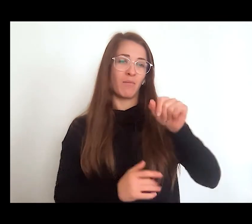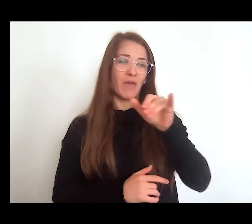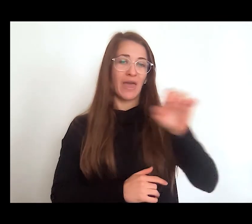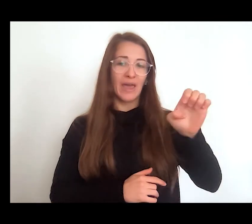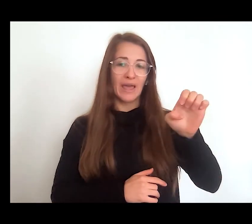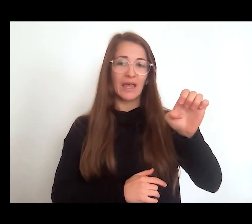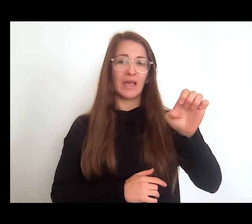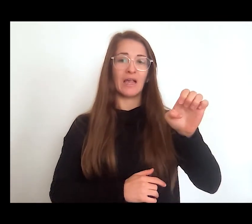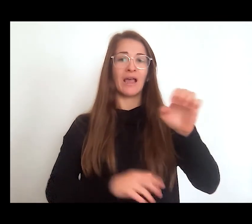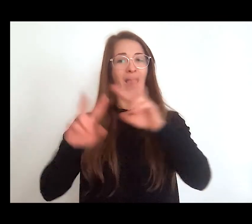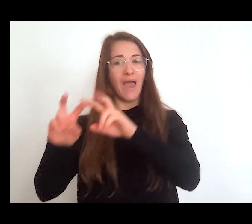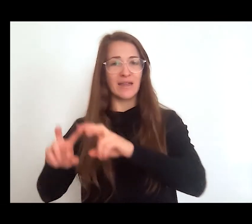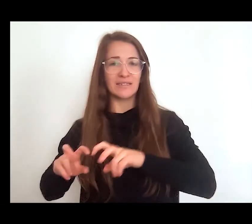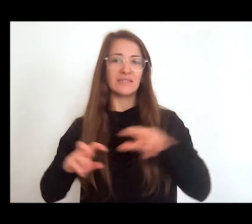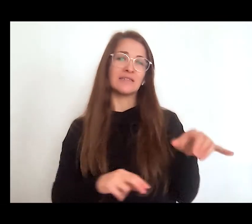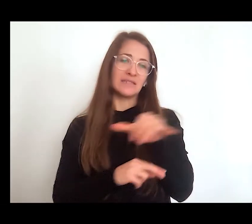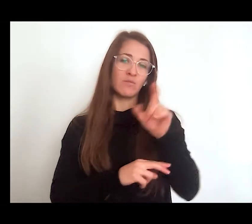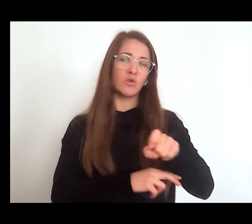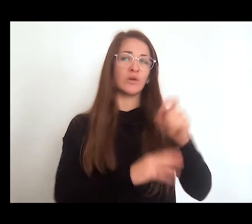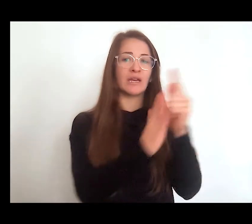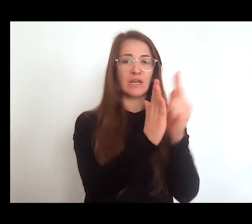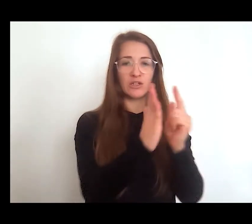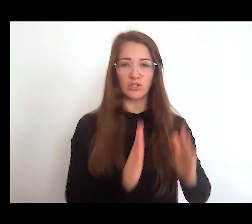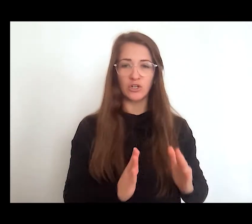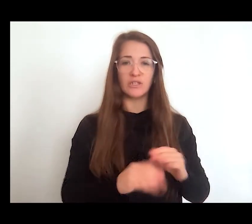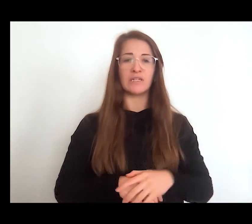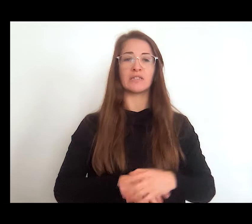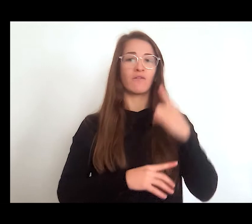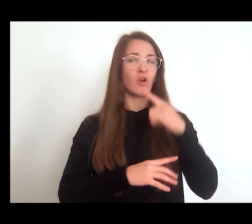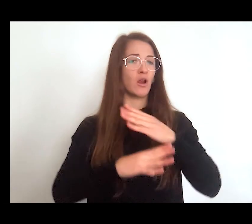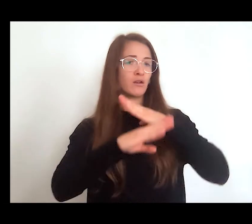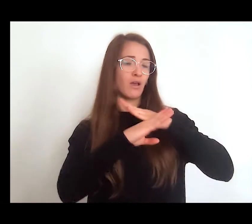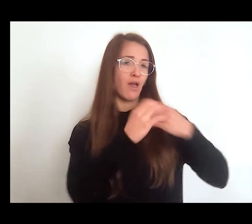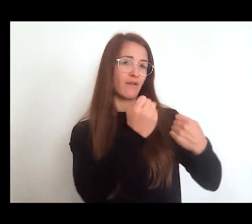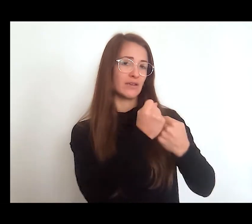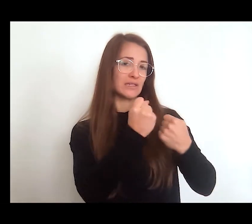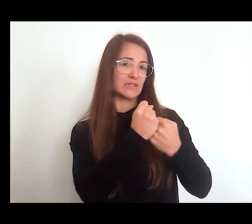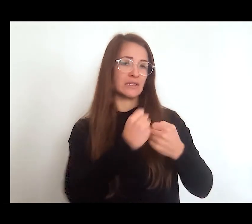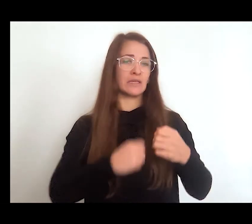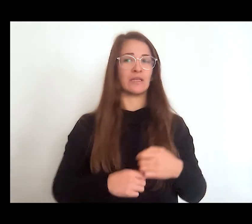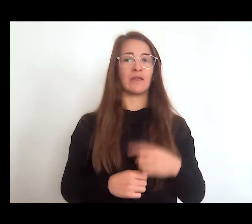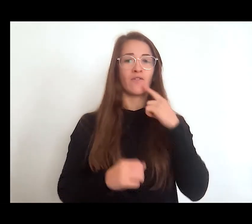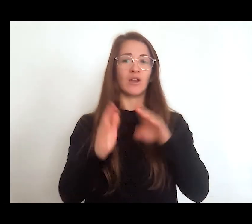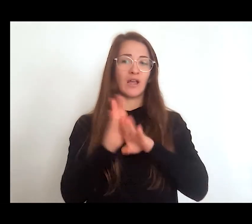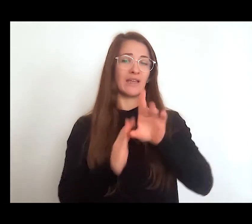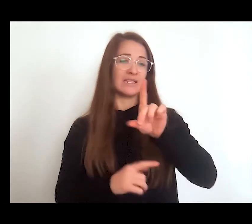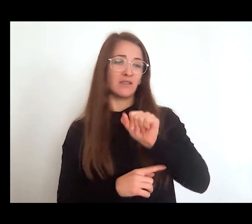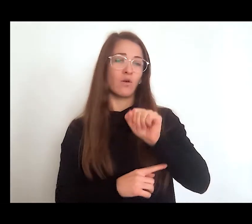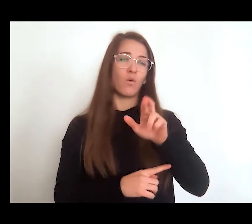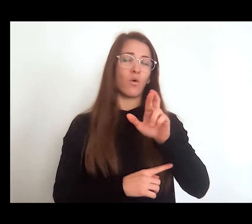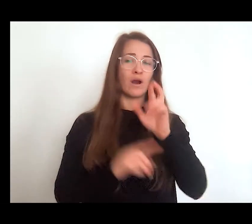AND ADVOCACY FOR PERSONS WITH DISABILITY. YOU NEED REPRESENTATIVES AND ATTORNEYS FOR PROTECTION